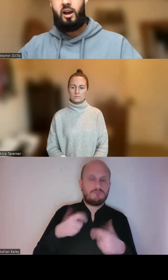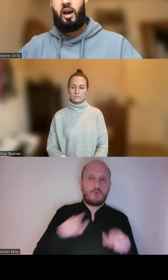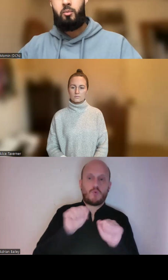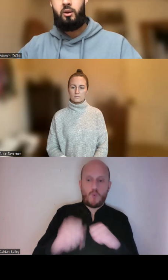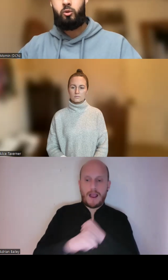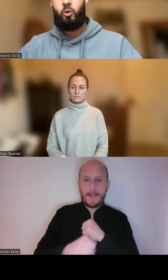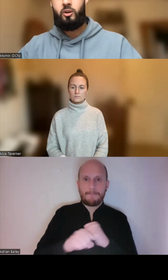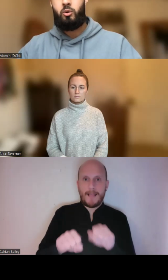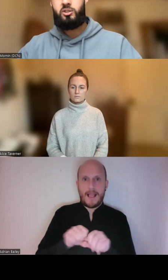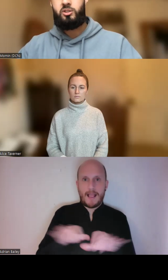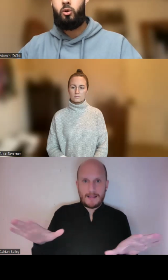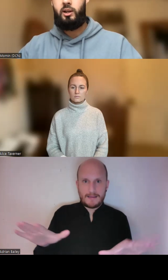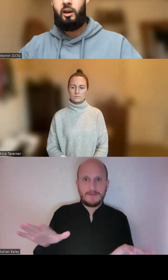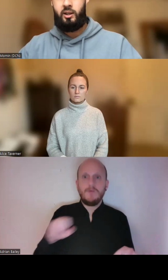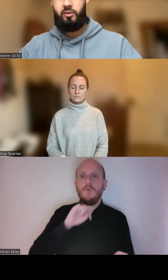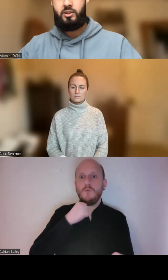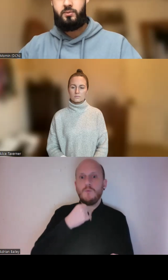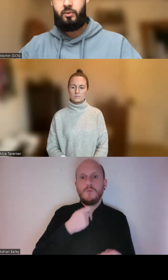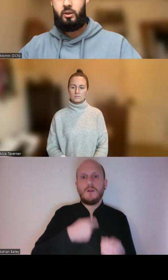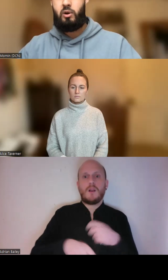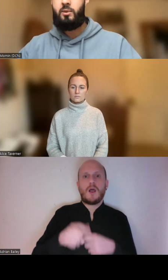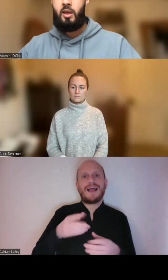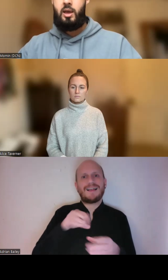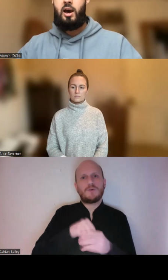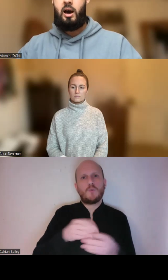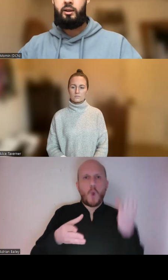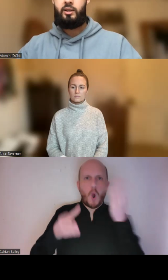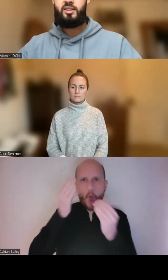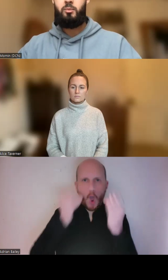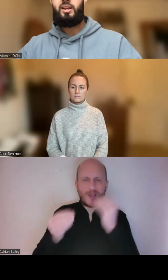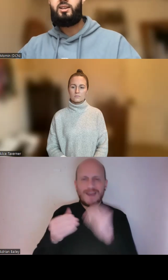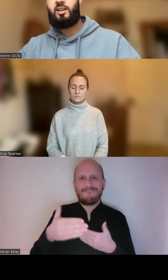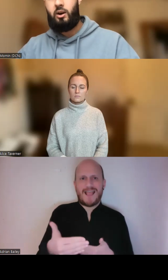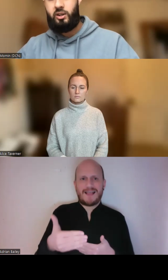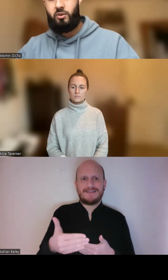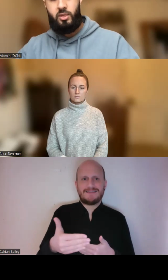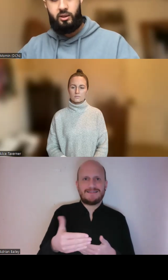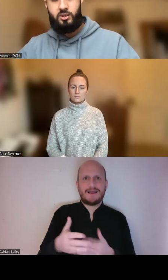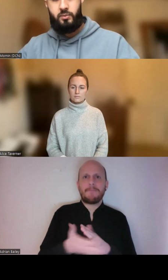that campaign will go into what's called a learning phase and it's going to be testing out different things.